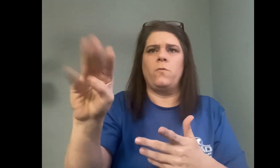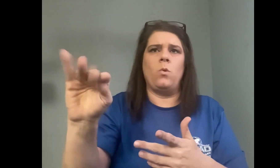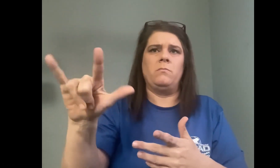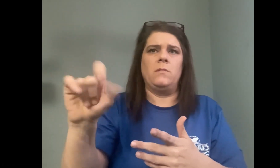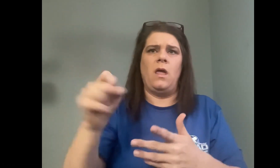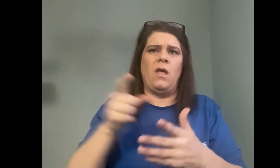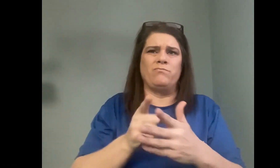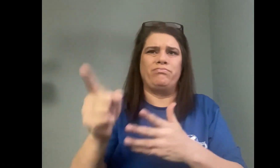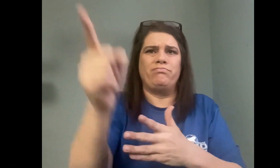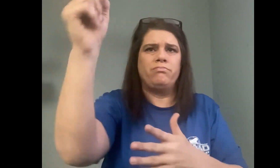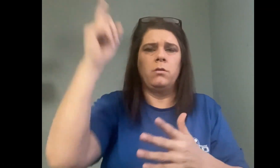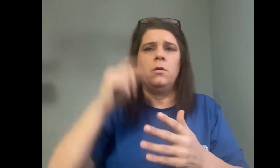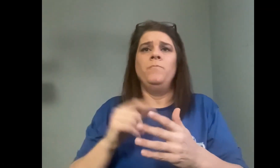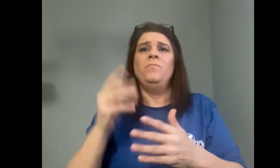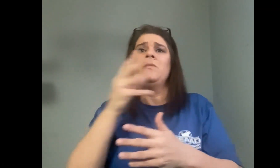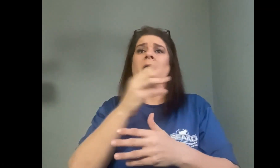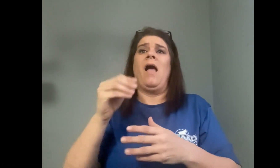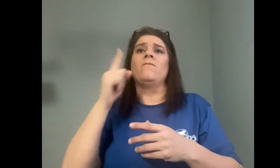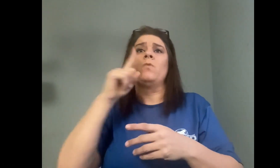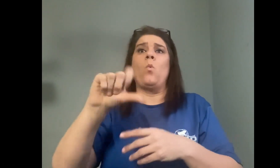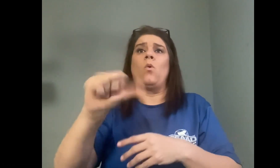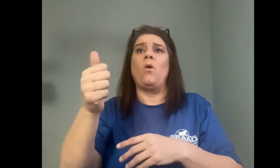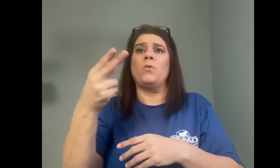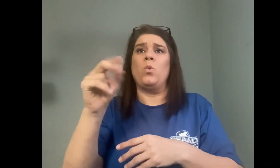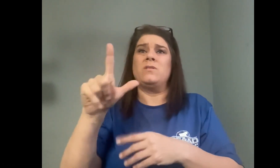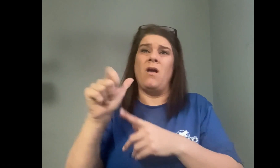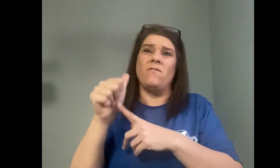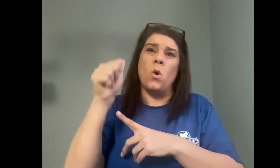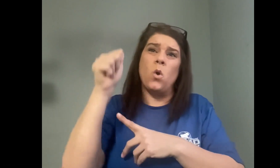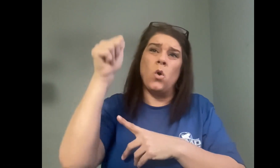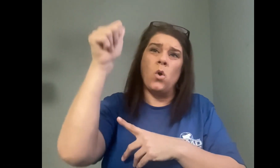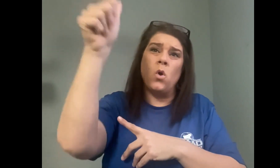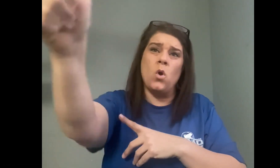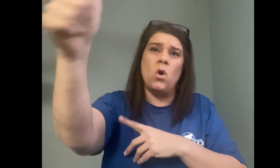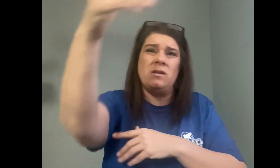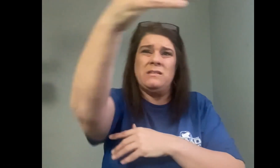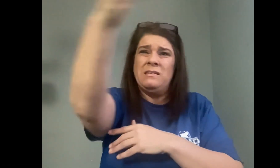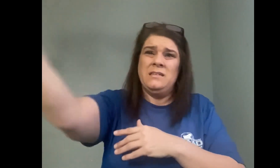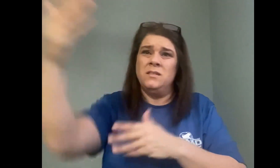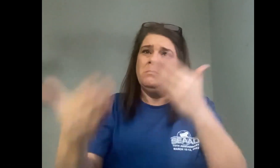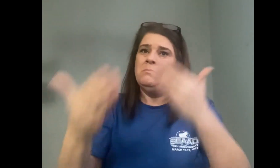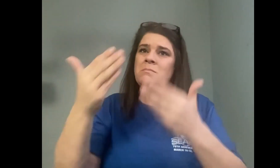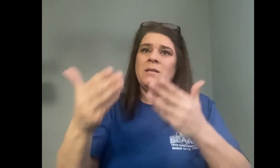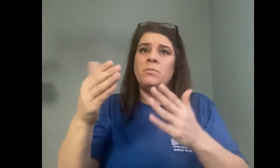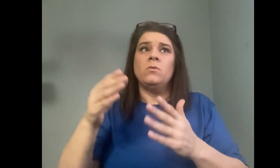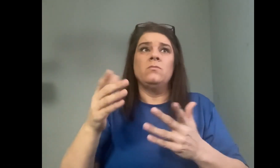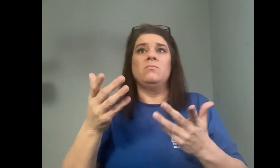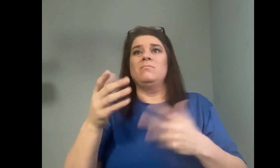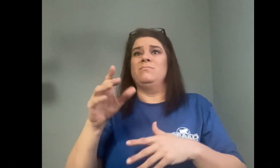tournament about three or four miles. The other hotel is a little bit further maybe about 20